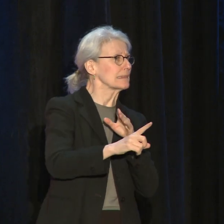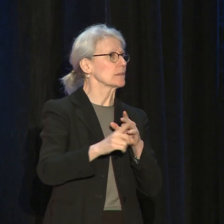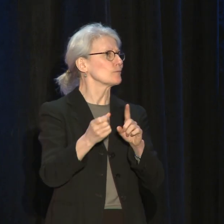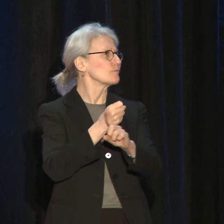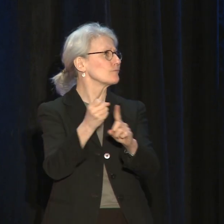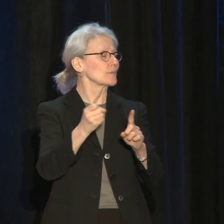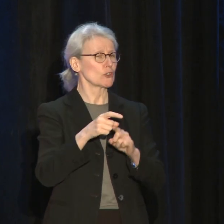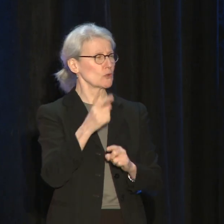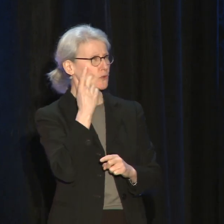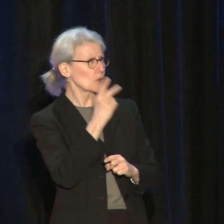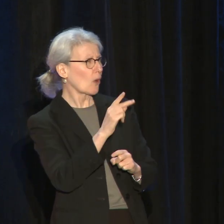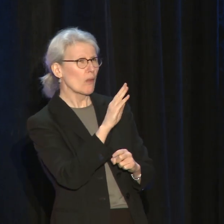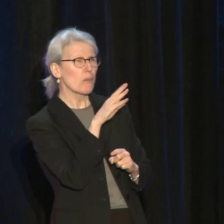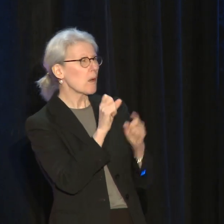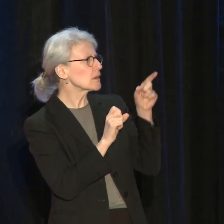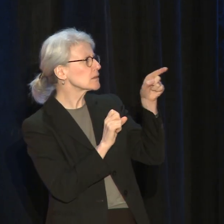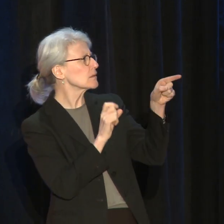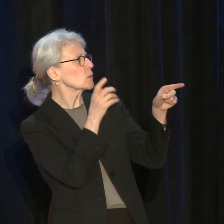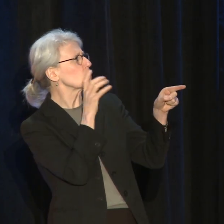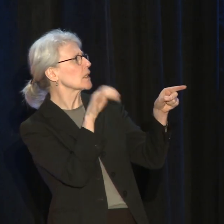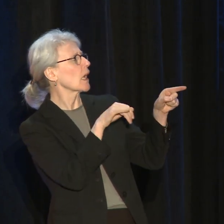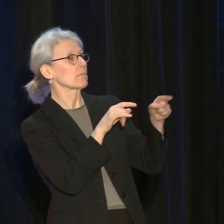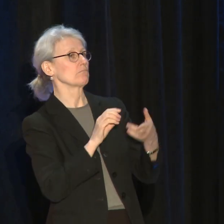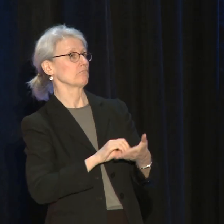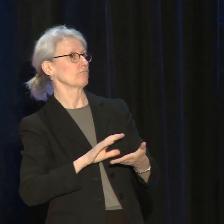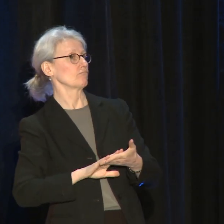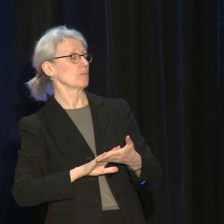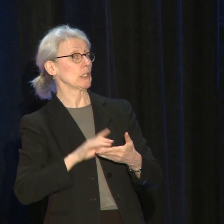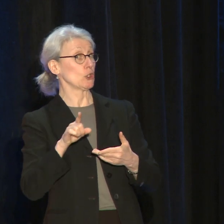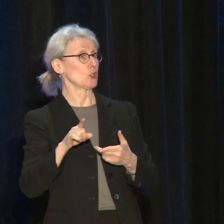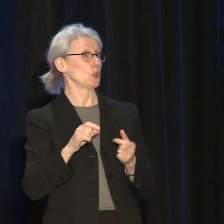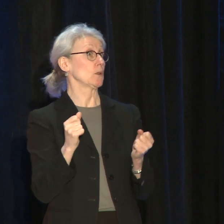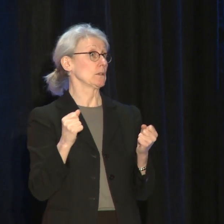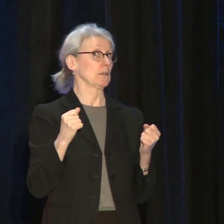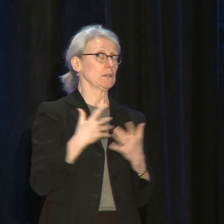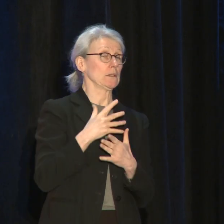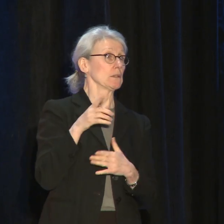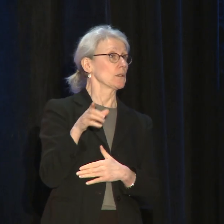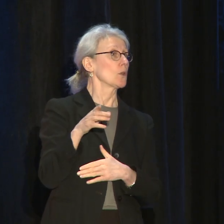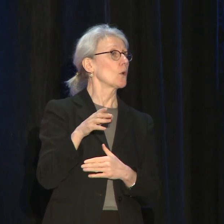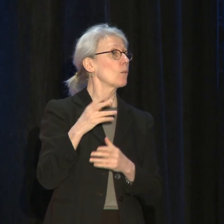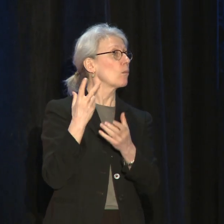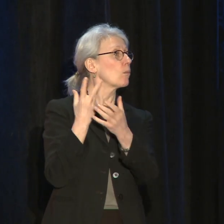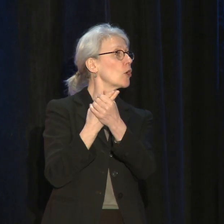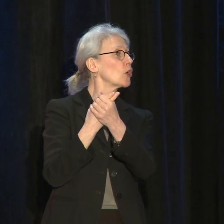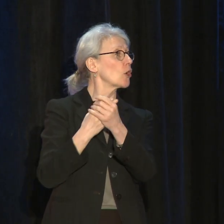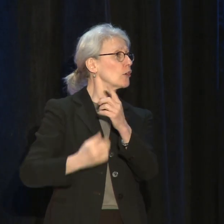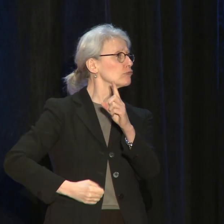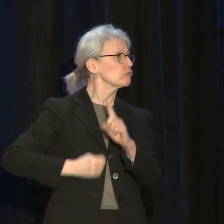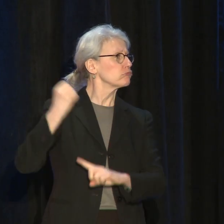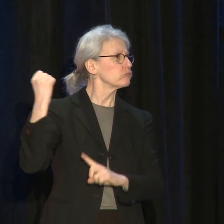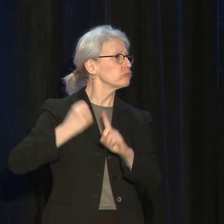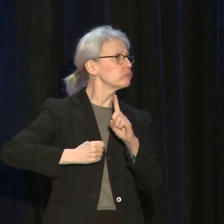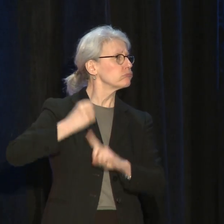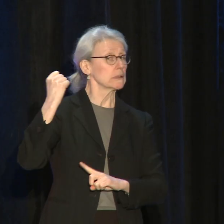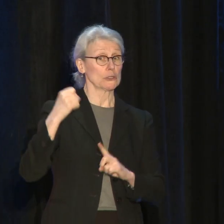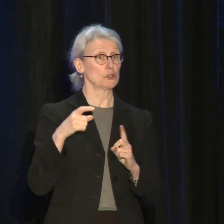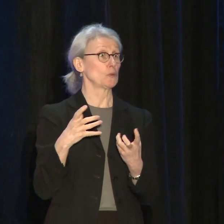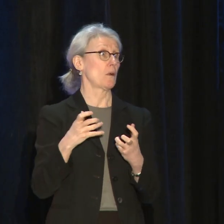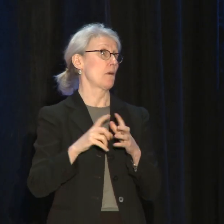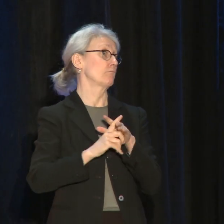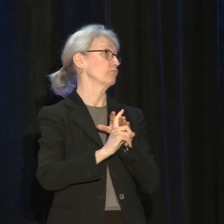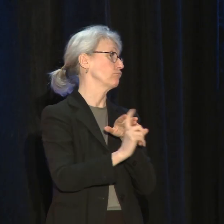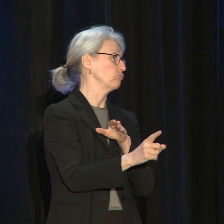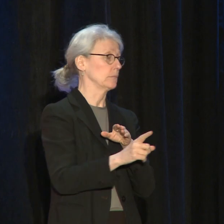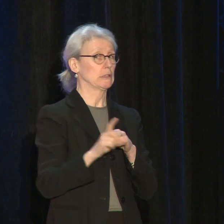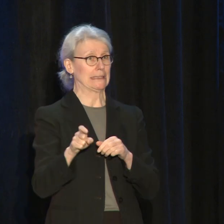in New York City. She was experiencing violence from her partner and she wanted to get help. She